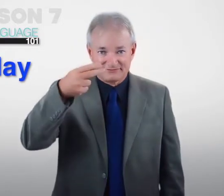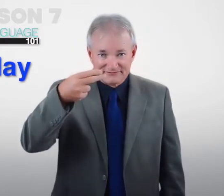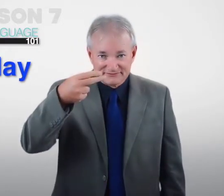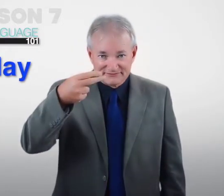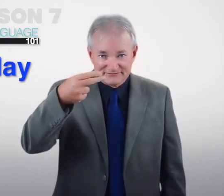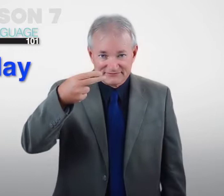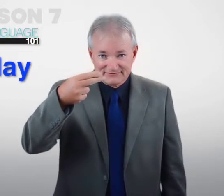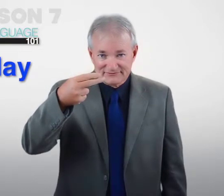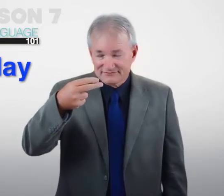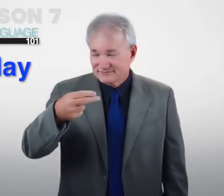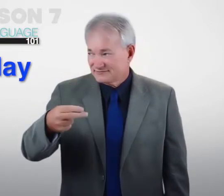Thursday.